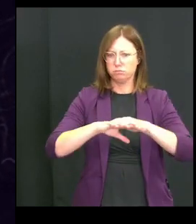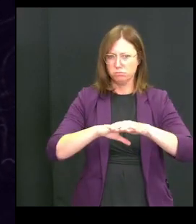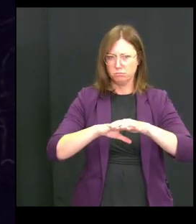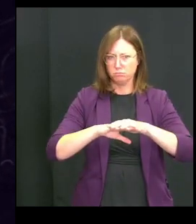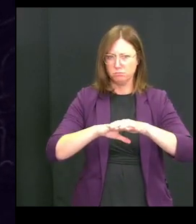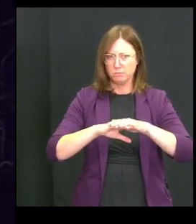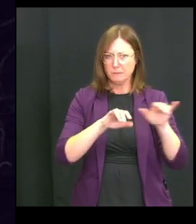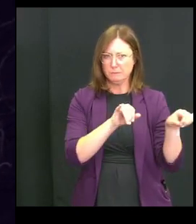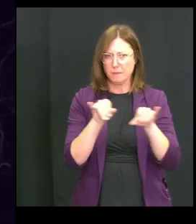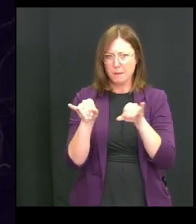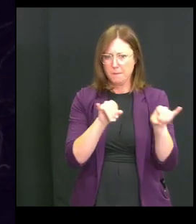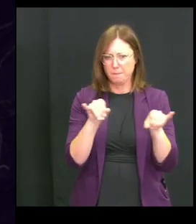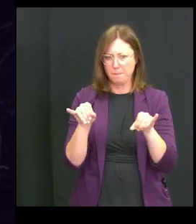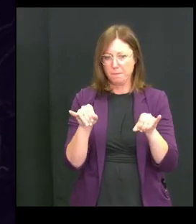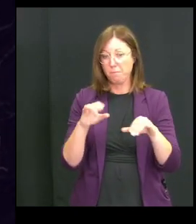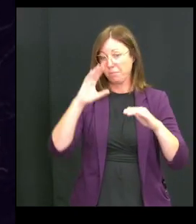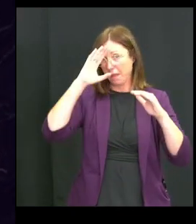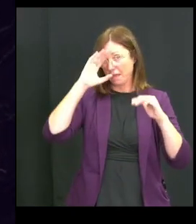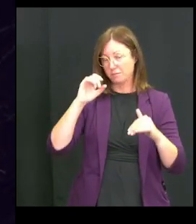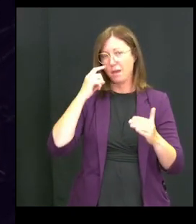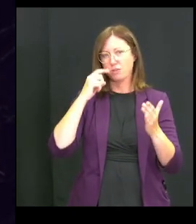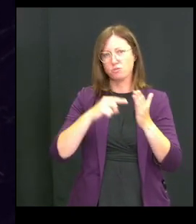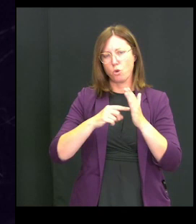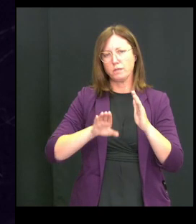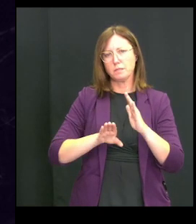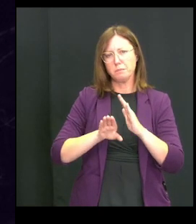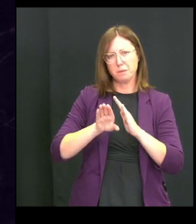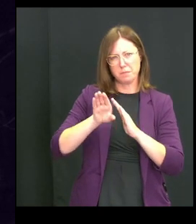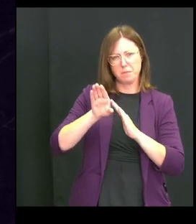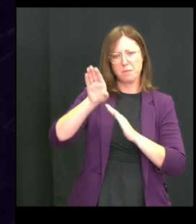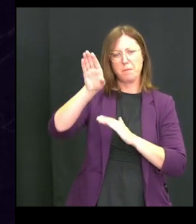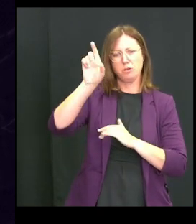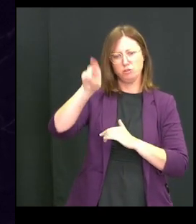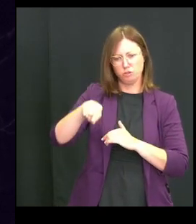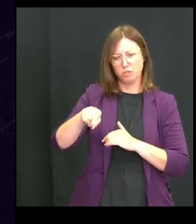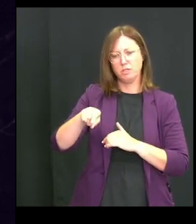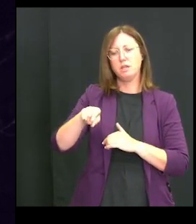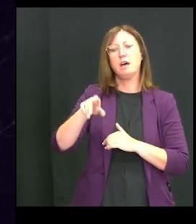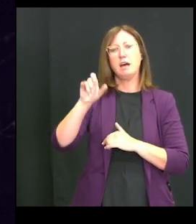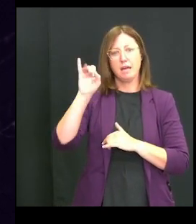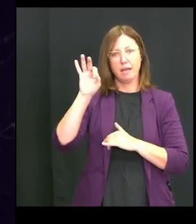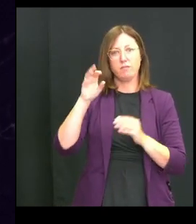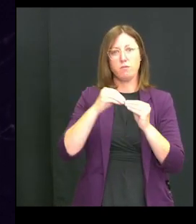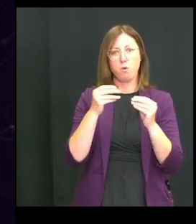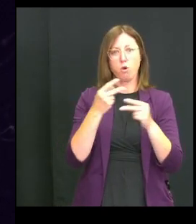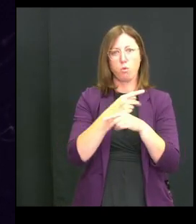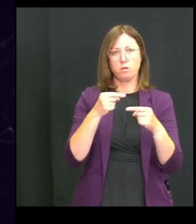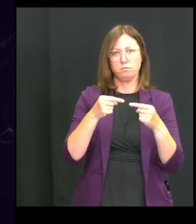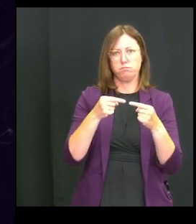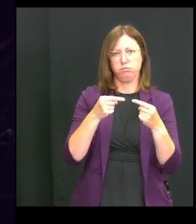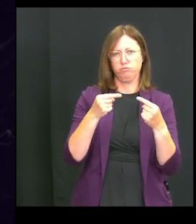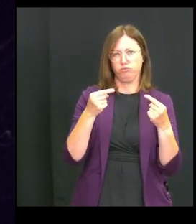And we should expect to see an upward trend in this statistic if there was growing polarization between any two parties.